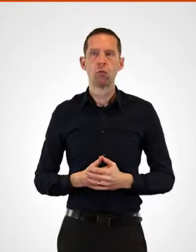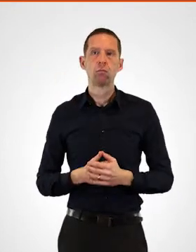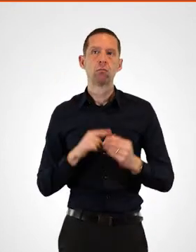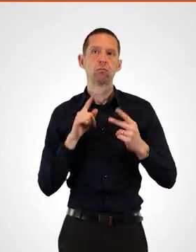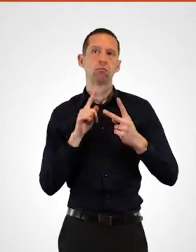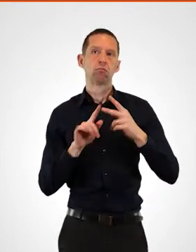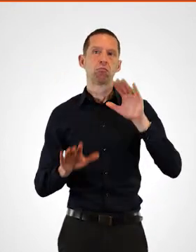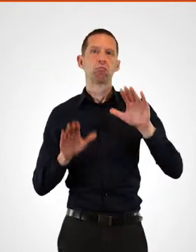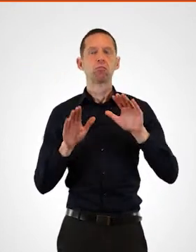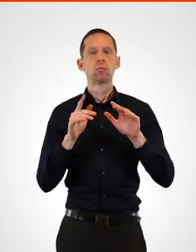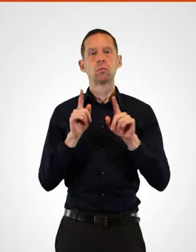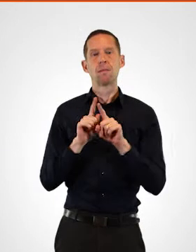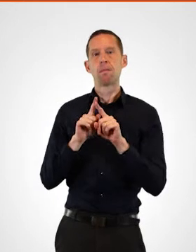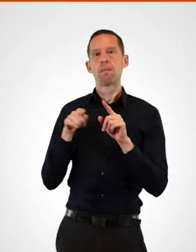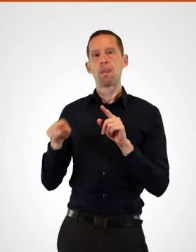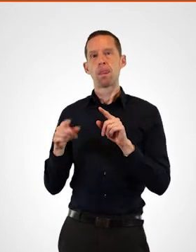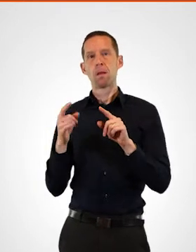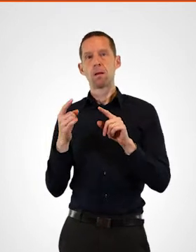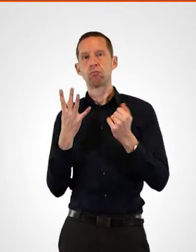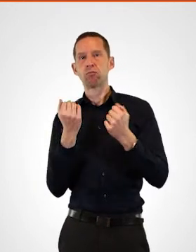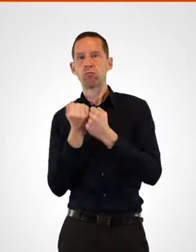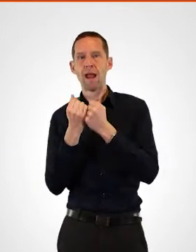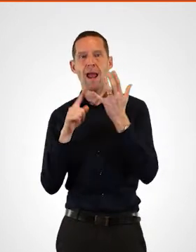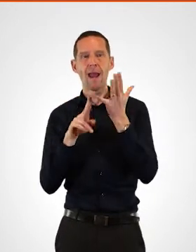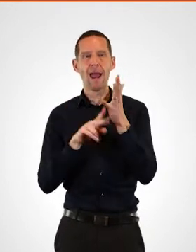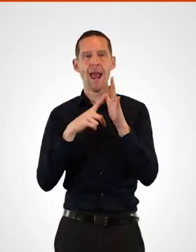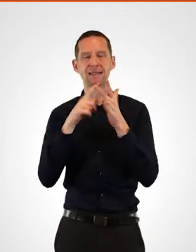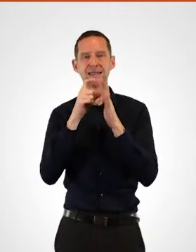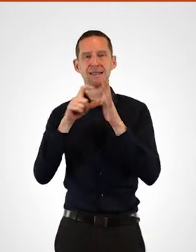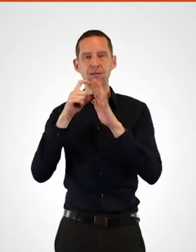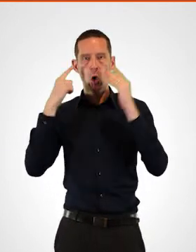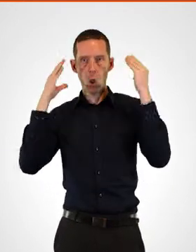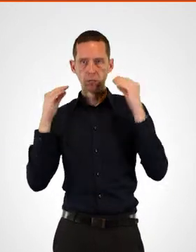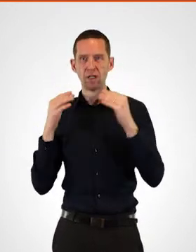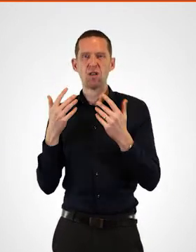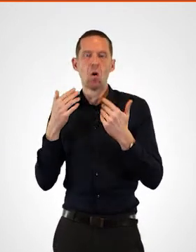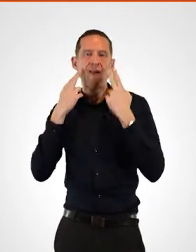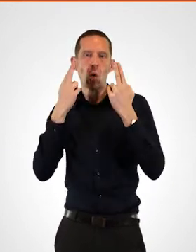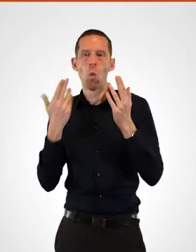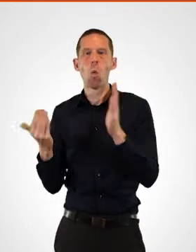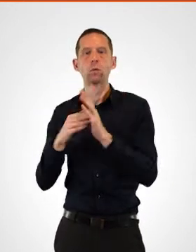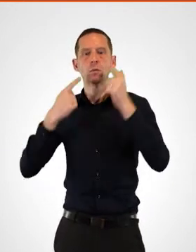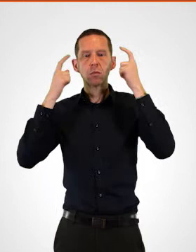similar in unaided loss, aided loss of course very much better as a result of the improved technology -